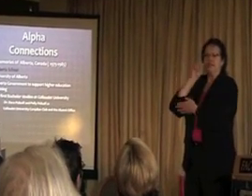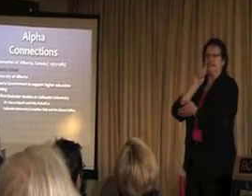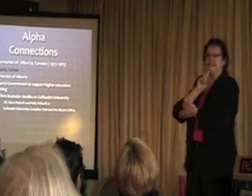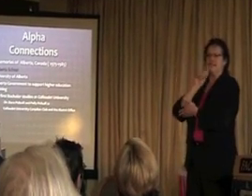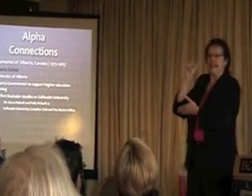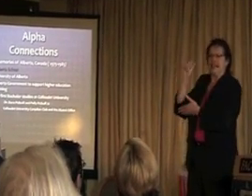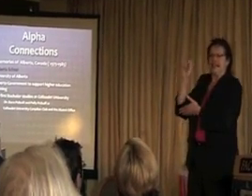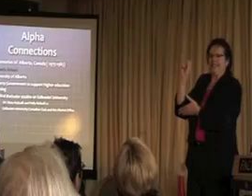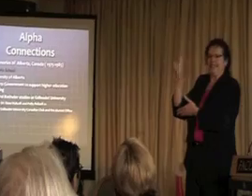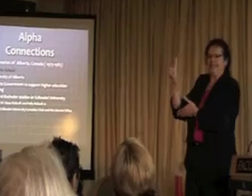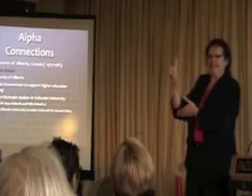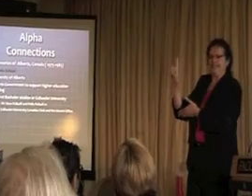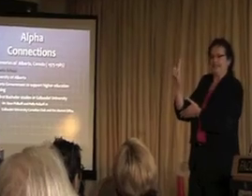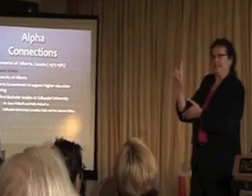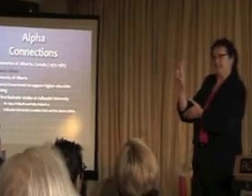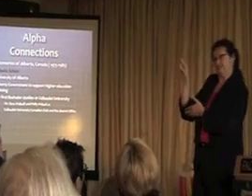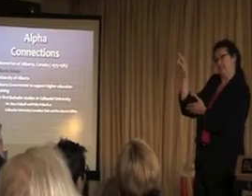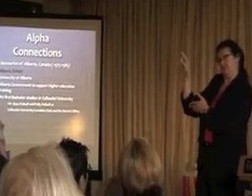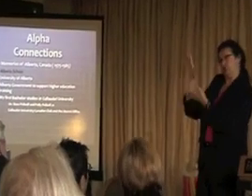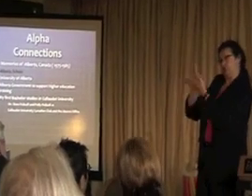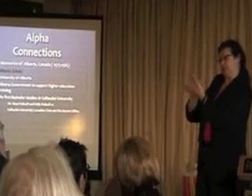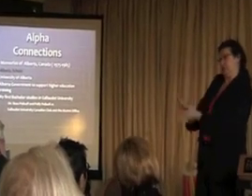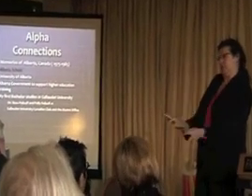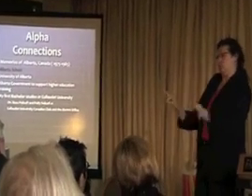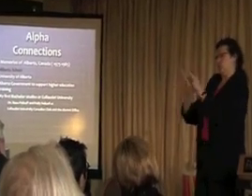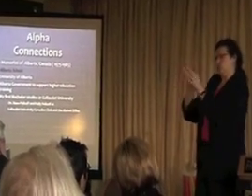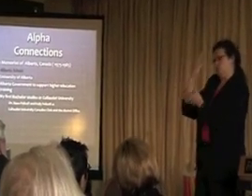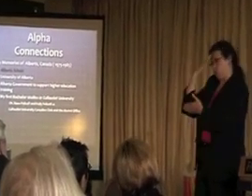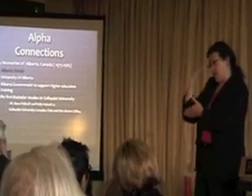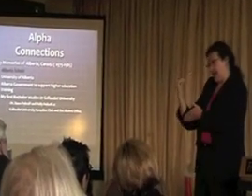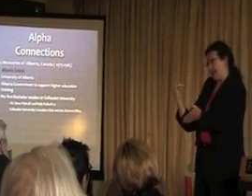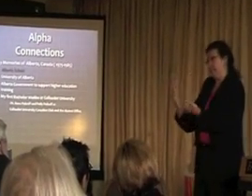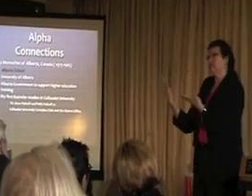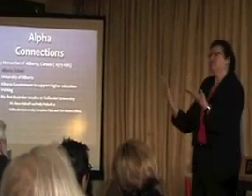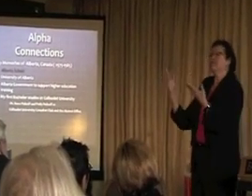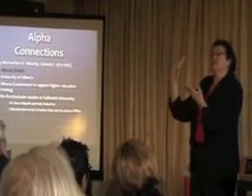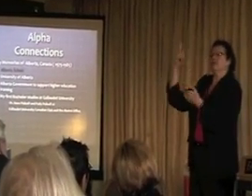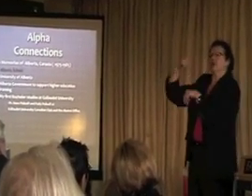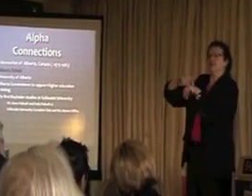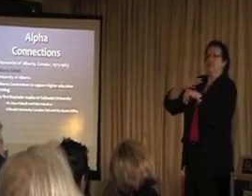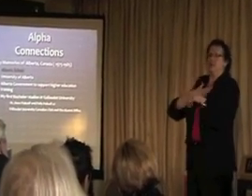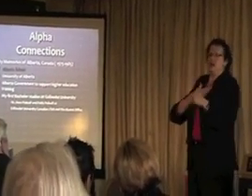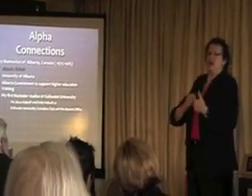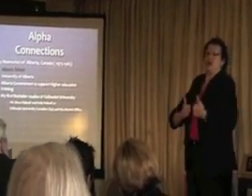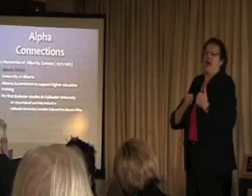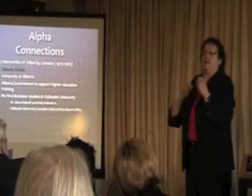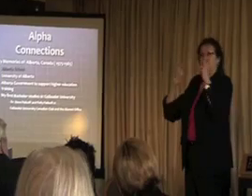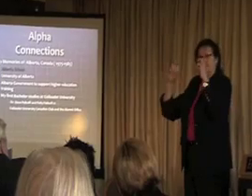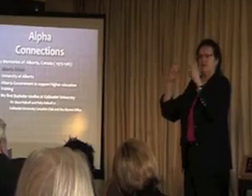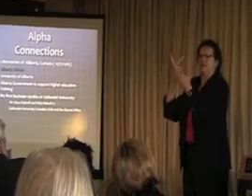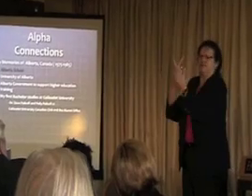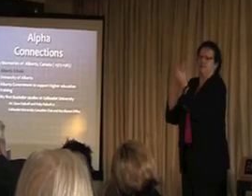and my first relationship, my first connection here, was with the Alberta School For the